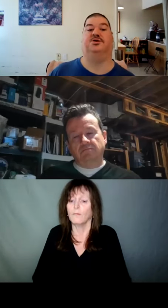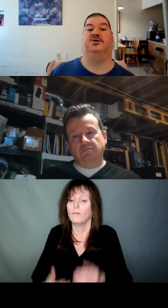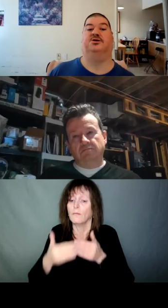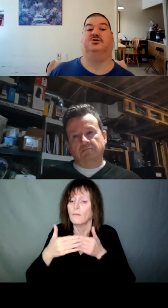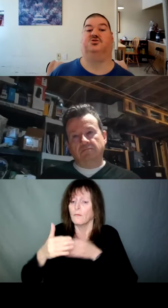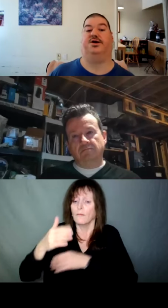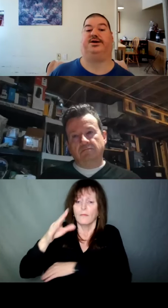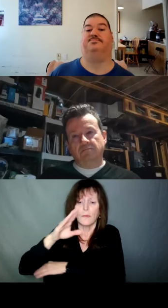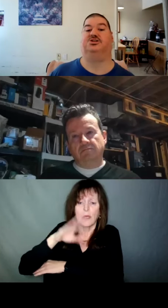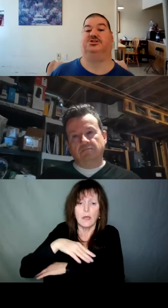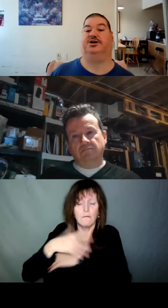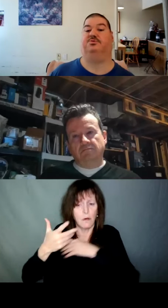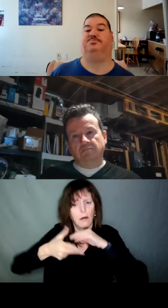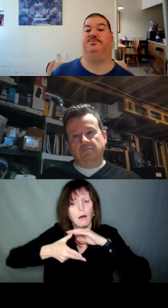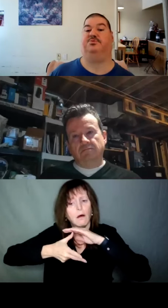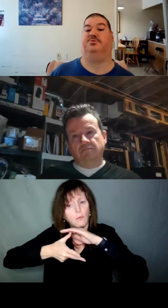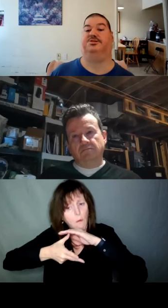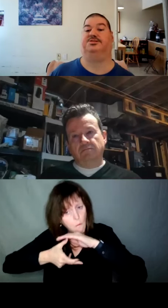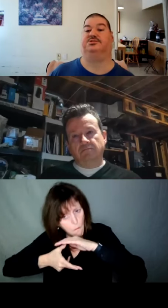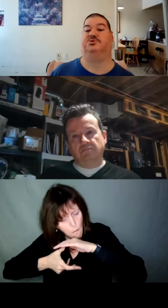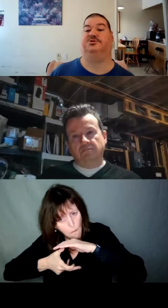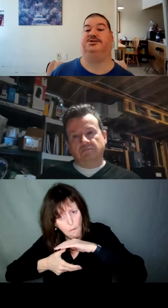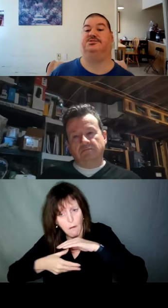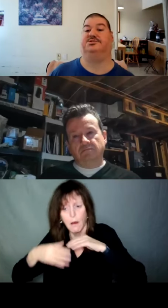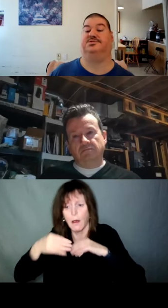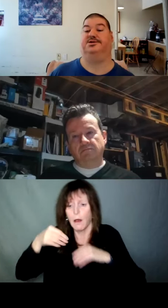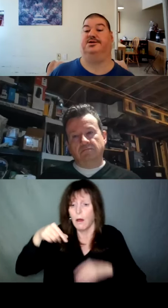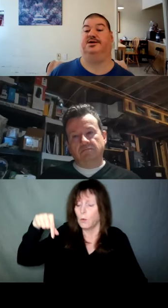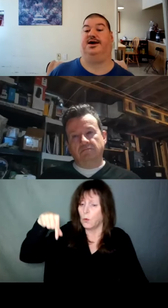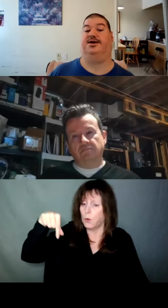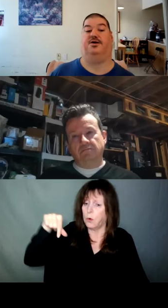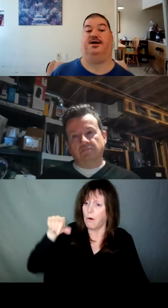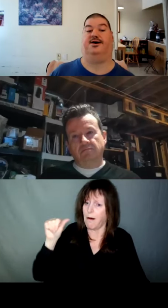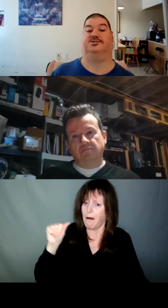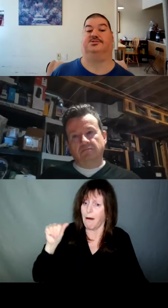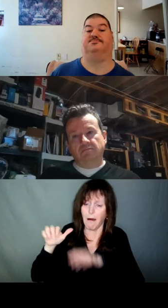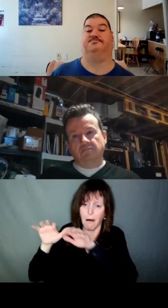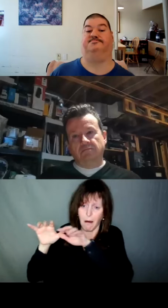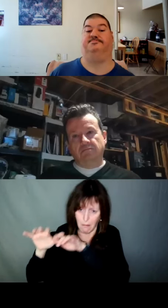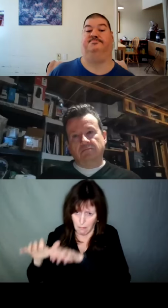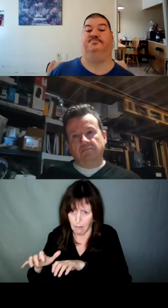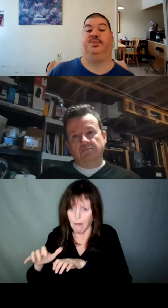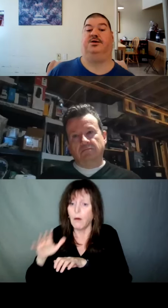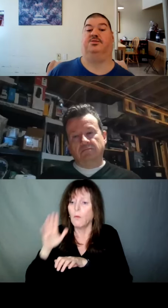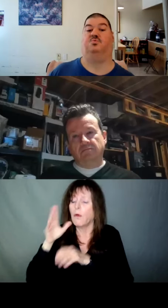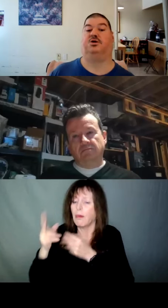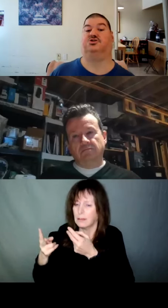Rebecca.Wood@CLT.ca and she will listen to you. We will be recording the zoom webinar